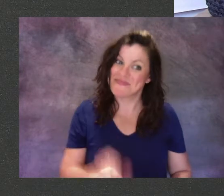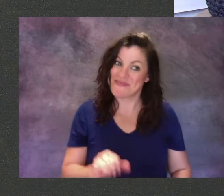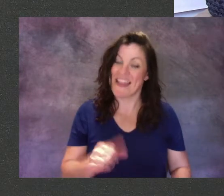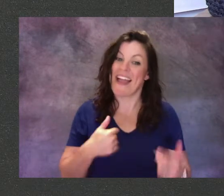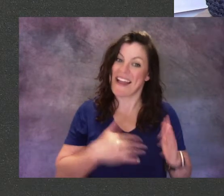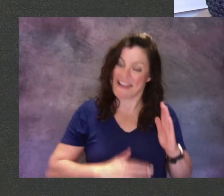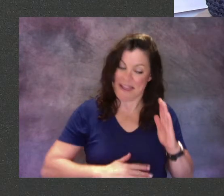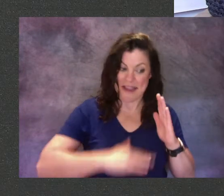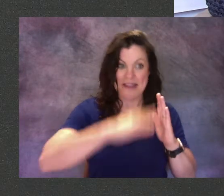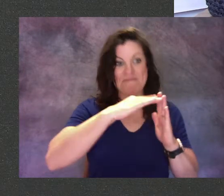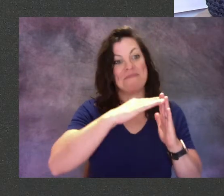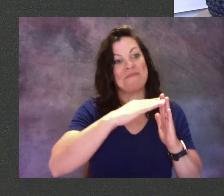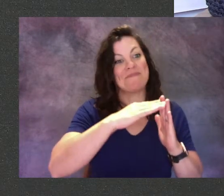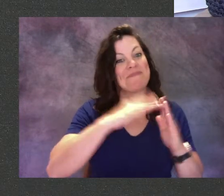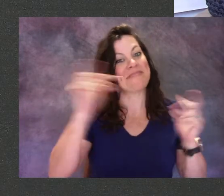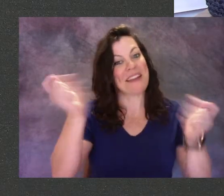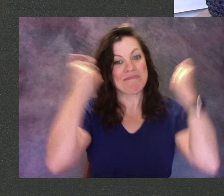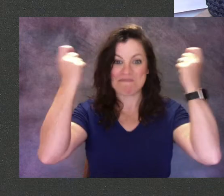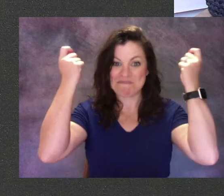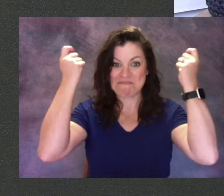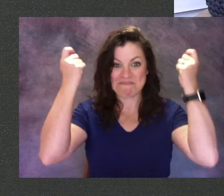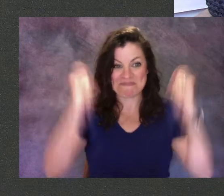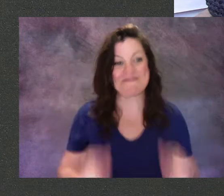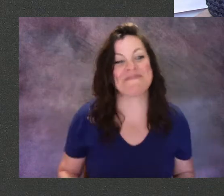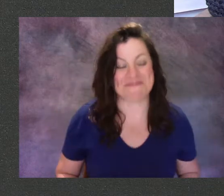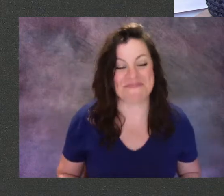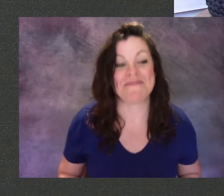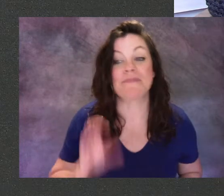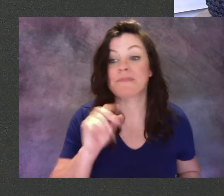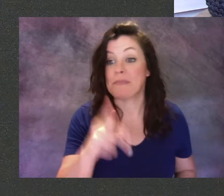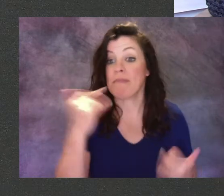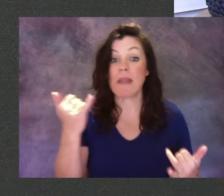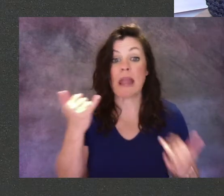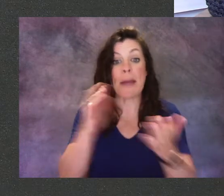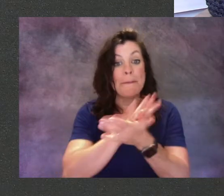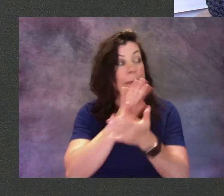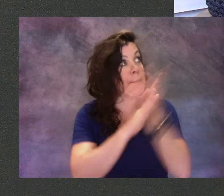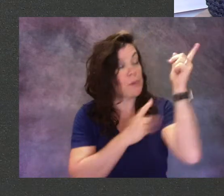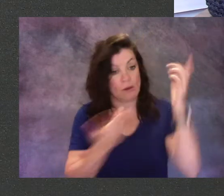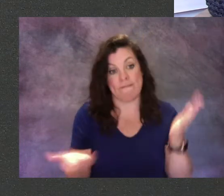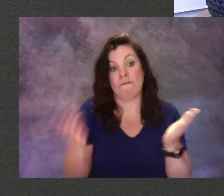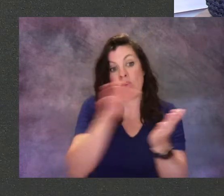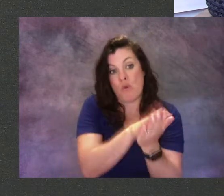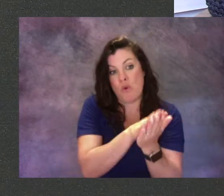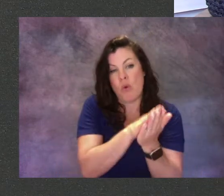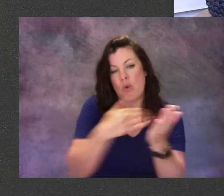So let me show you what we're gonna do. So I folded the paper in half and I'm going to cut it in half.